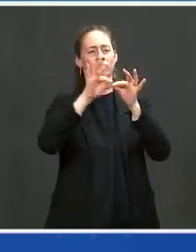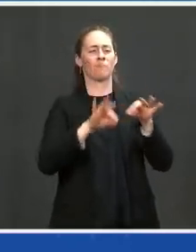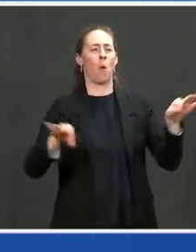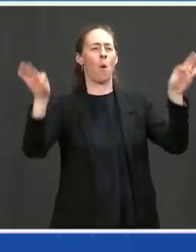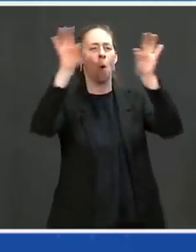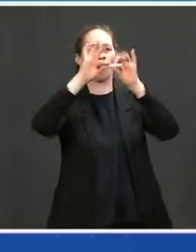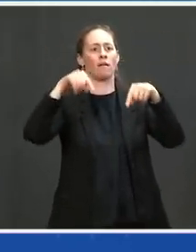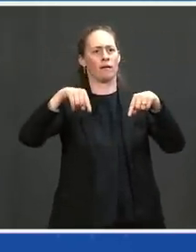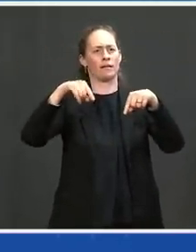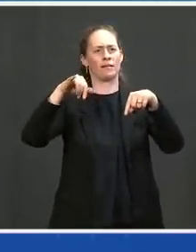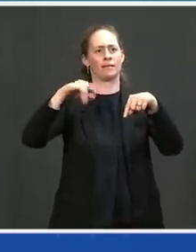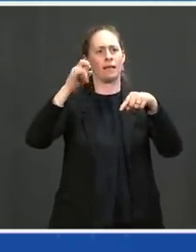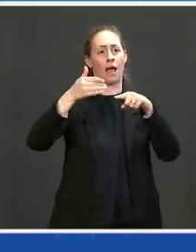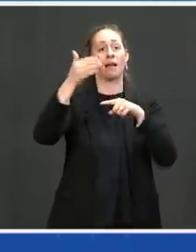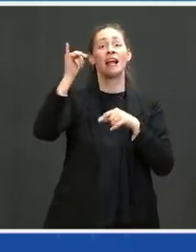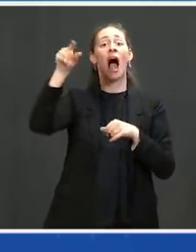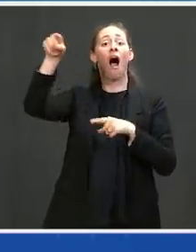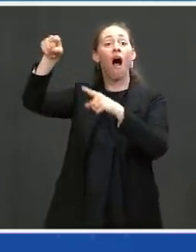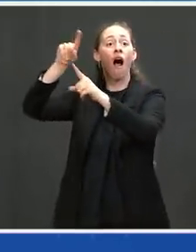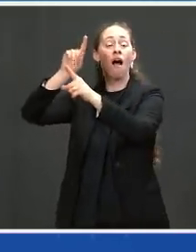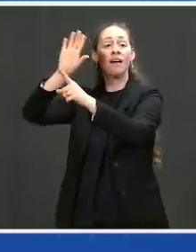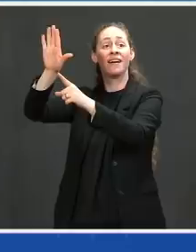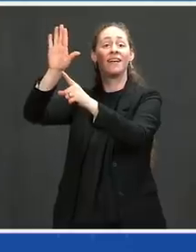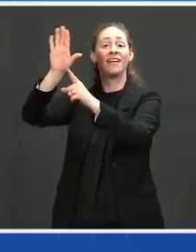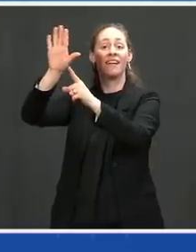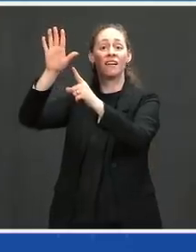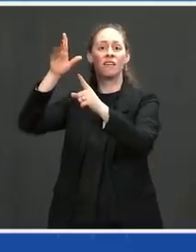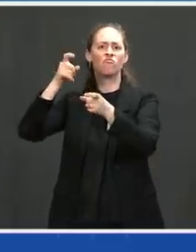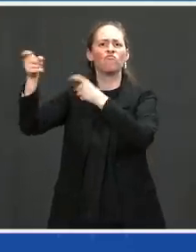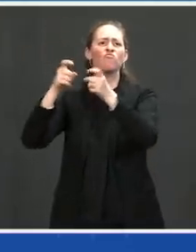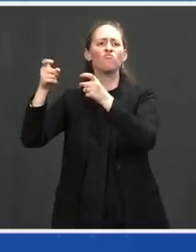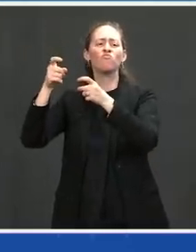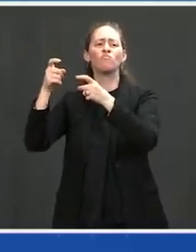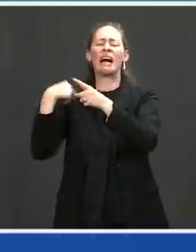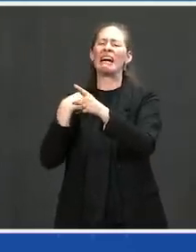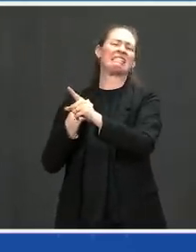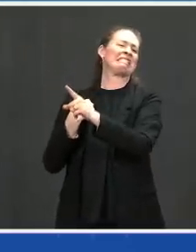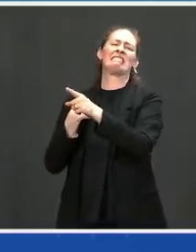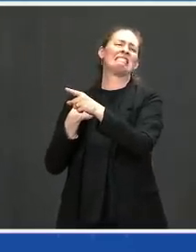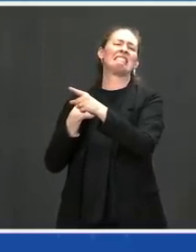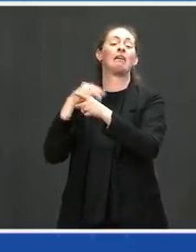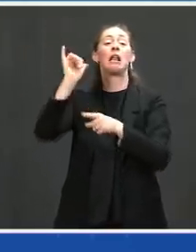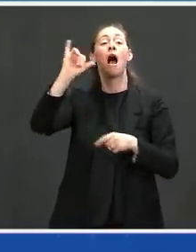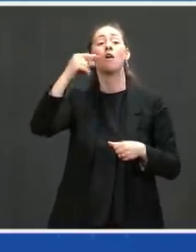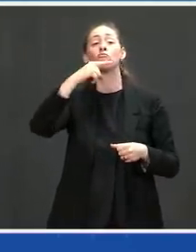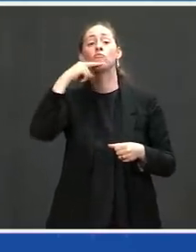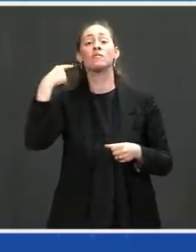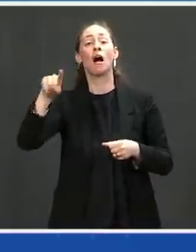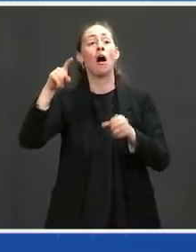If you notice, you don't have Russia talking about communism anymore. It's about an autocracy.